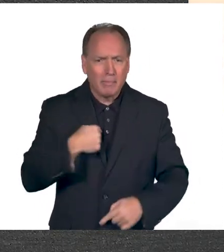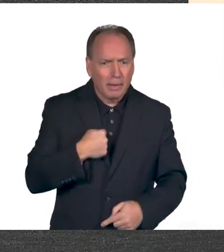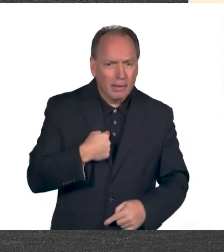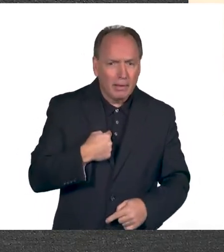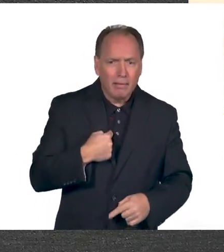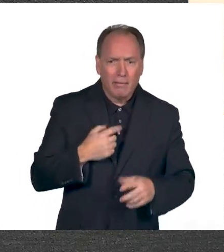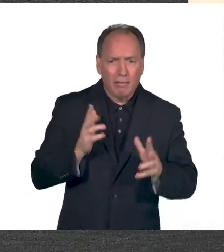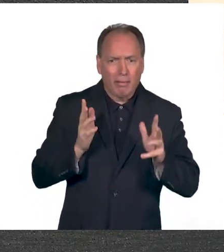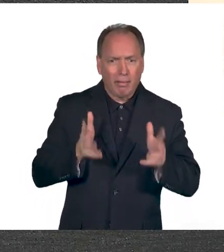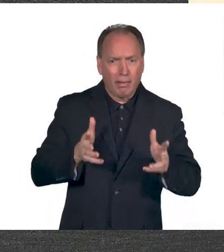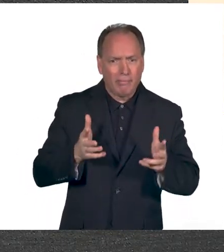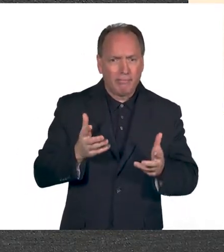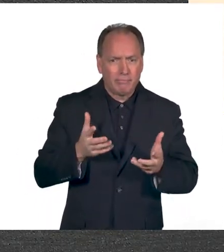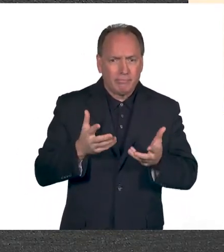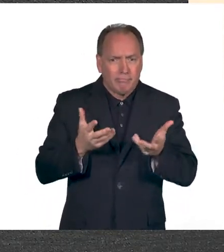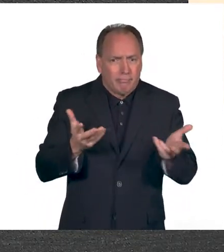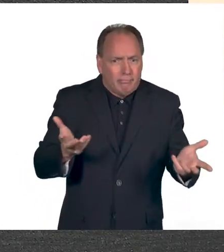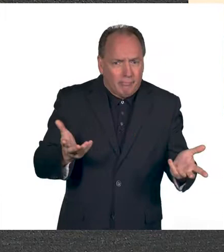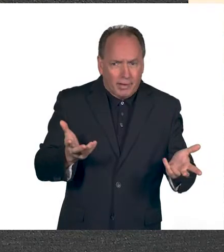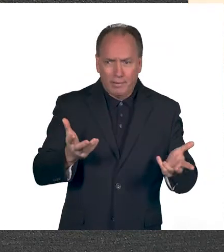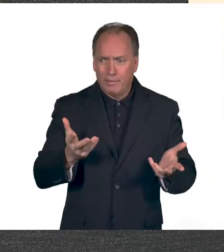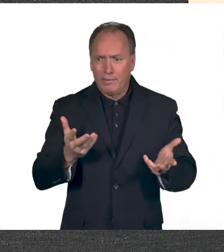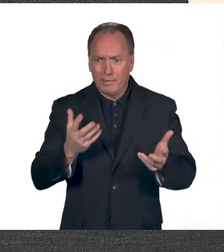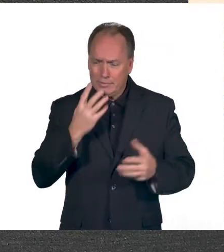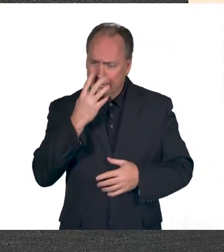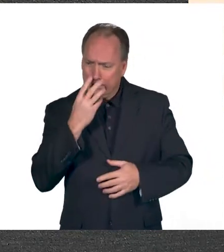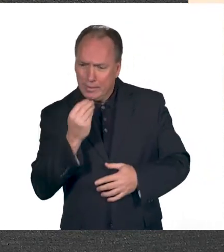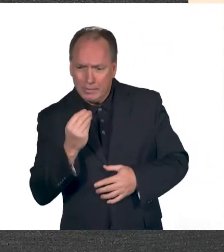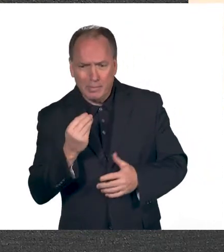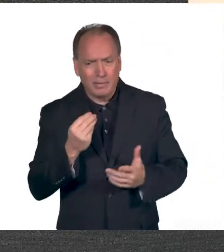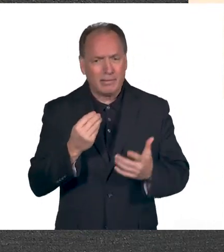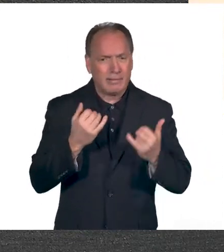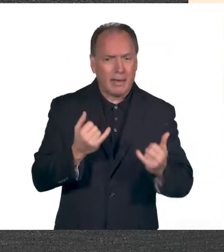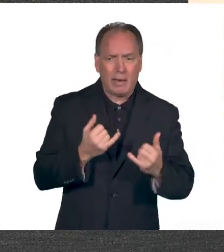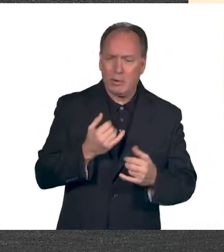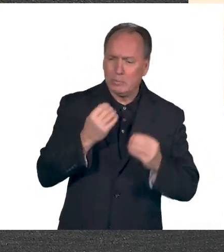but me I was sleeping and now I've had none.'"